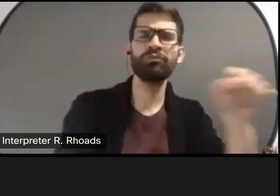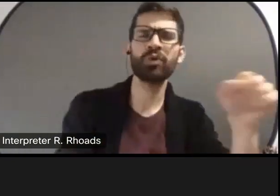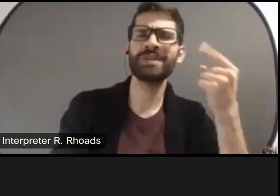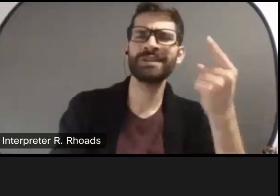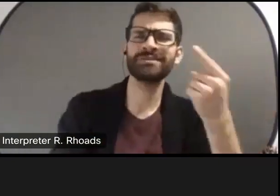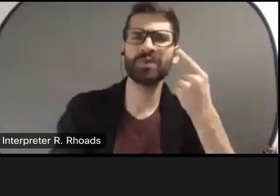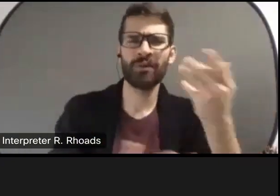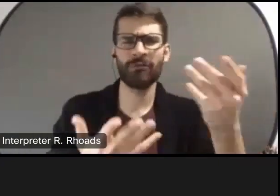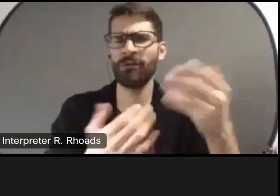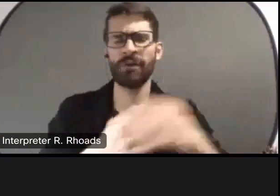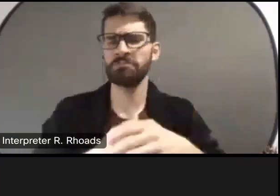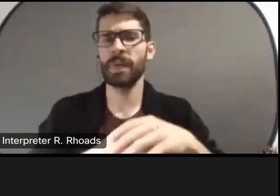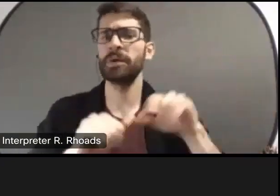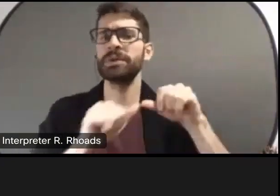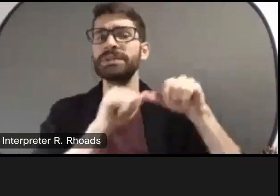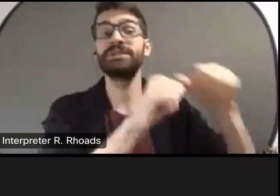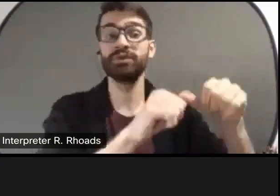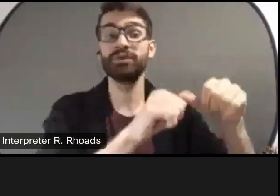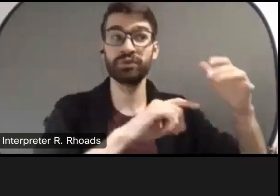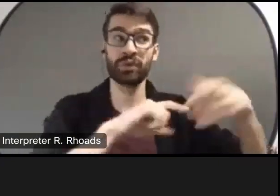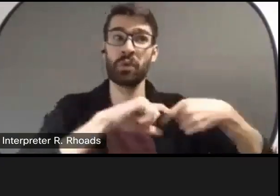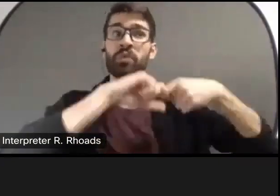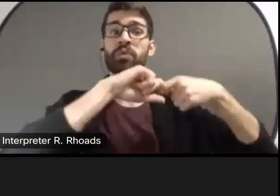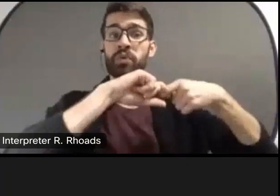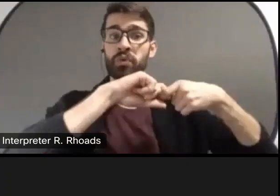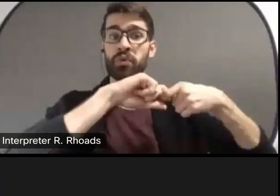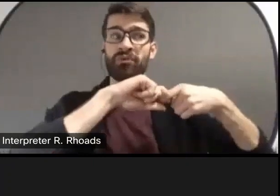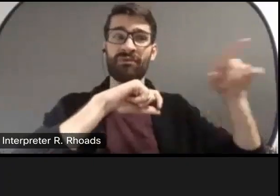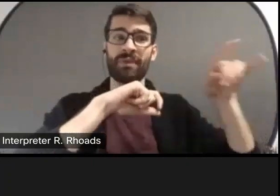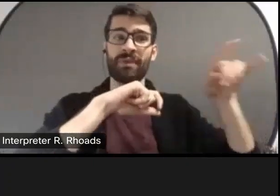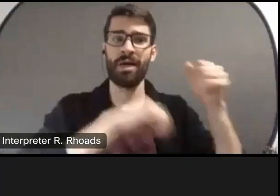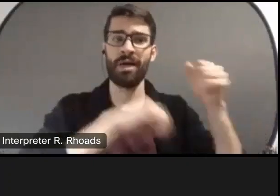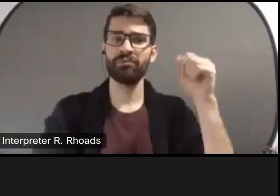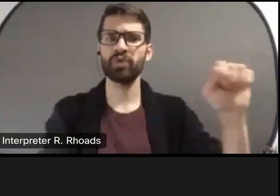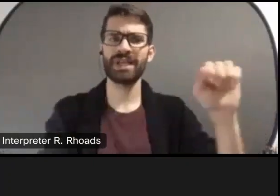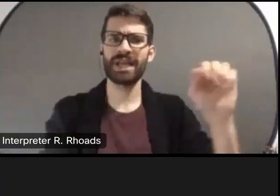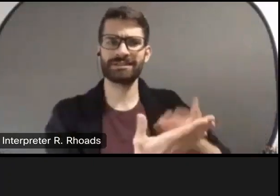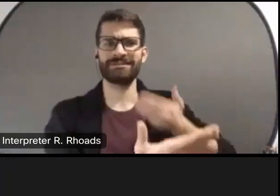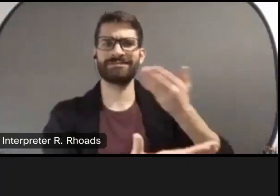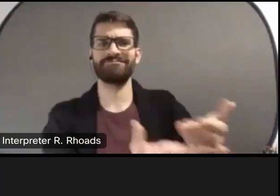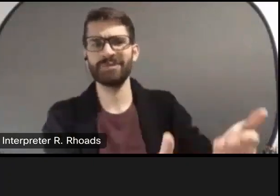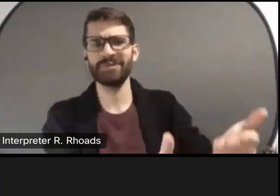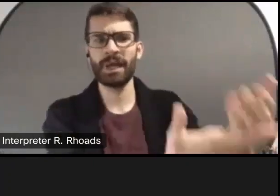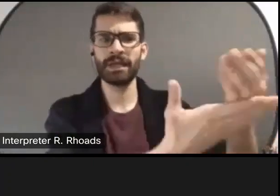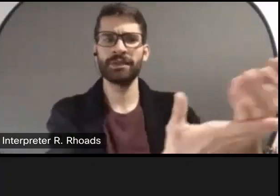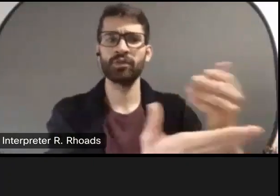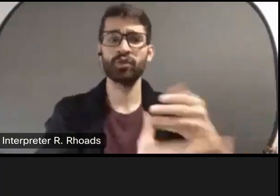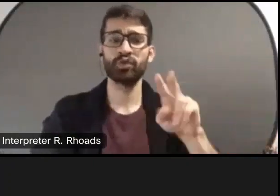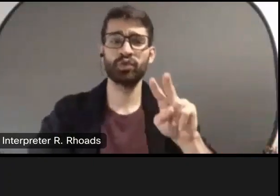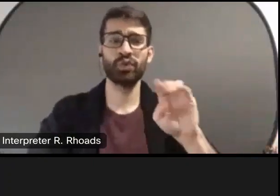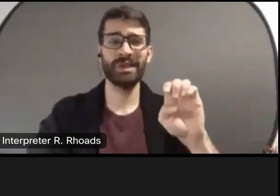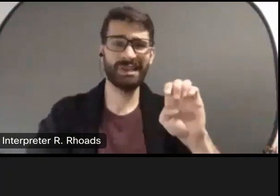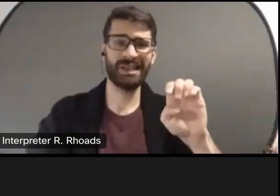the ... to hold standing for a protest that was submitted by 2E on a proceeding that will extend